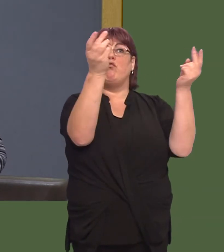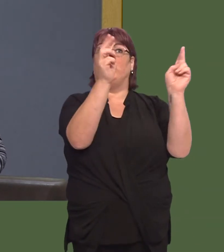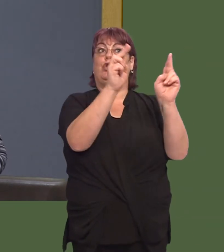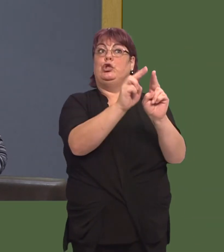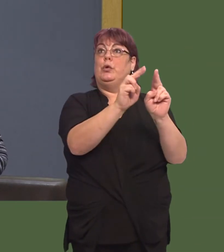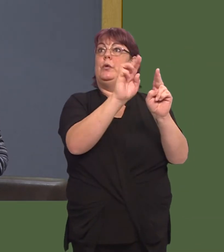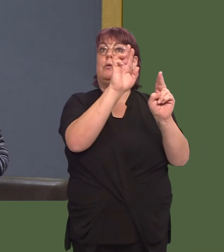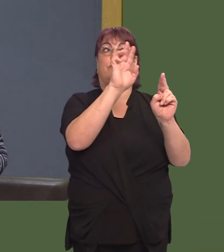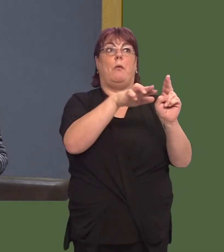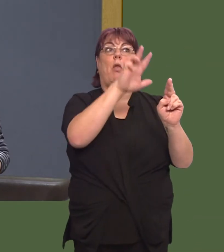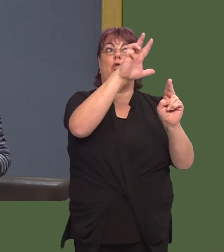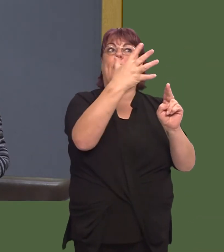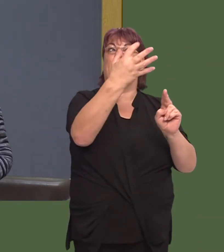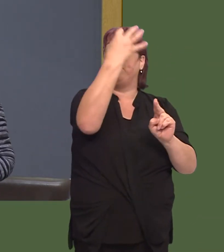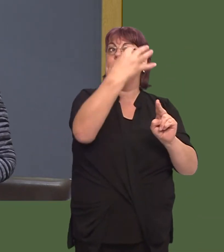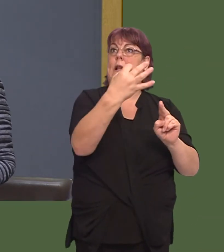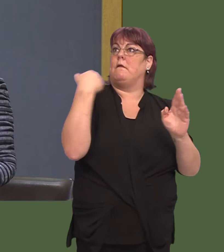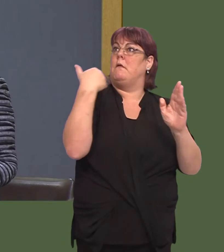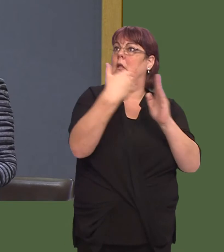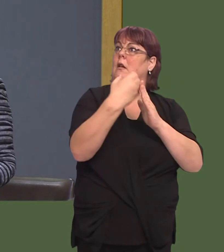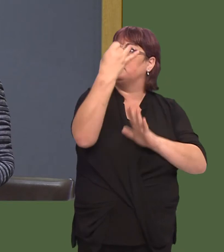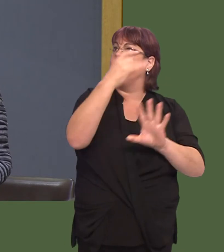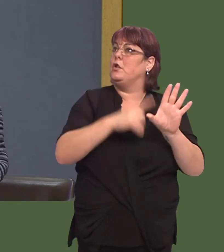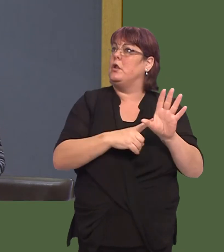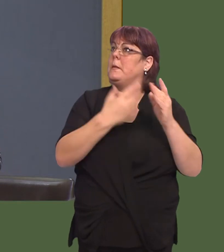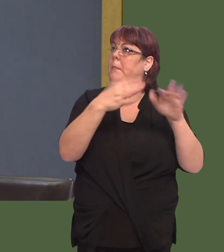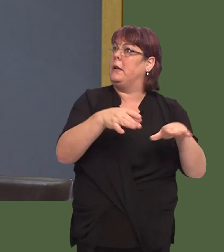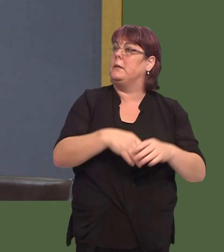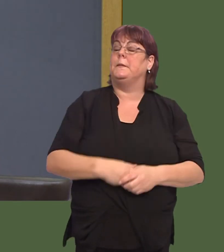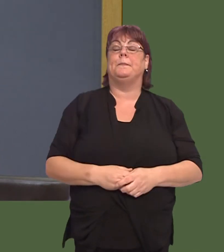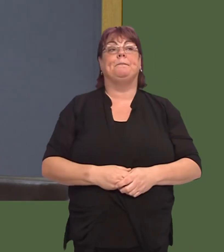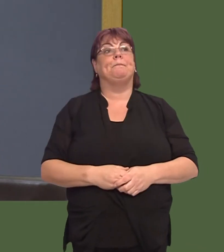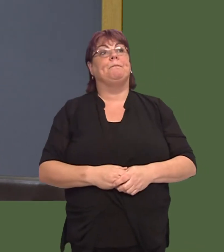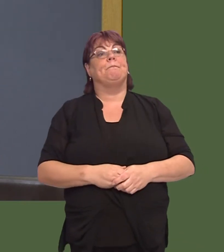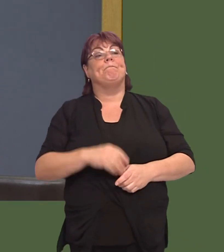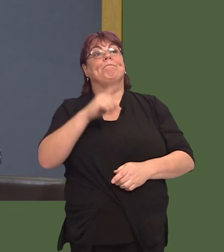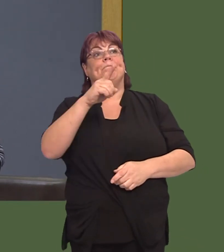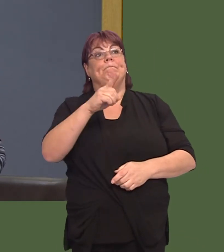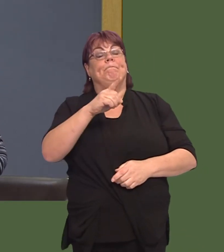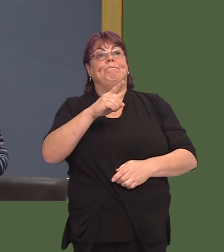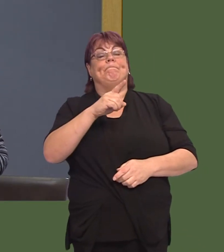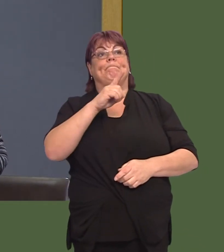per cent over the past seven years. Sian Gwenllian: The intention of the strategy is clear, but, once again, you have failed